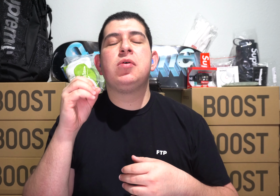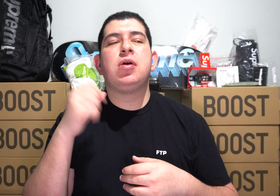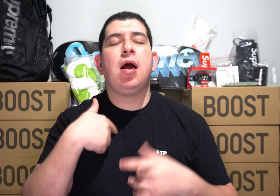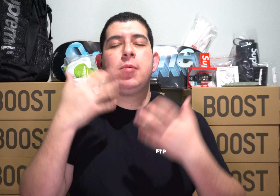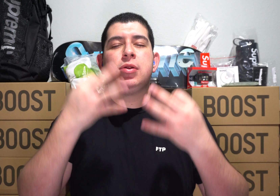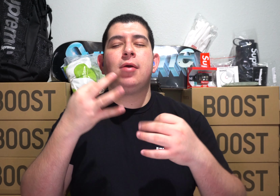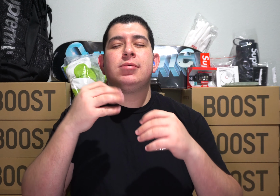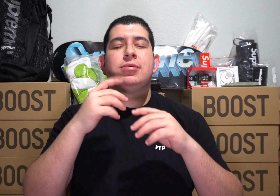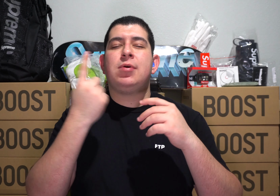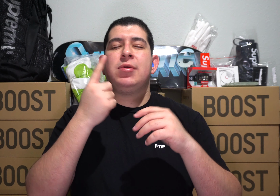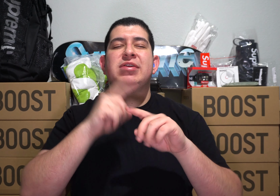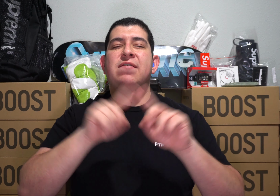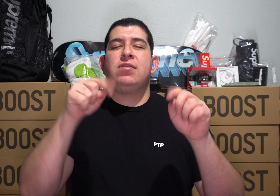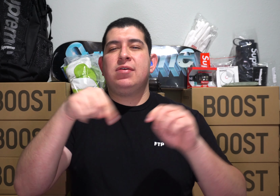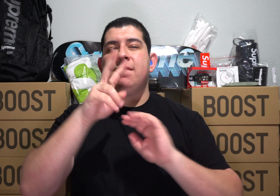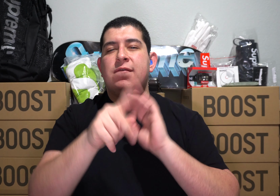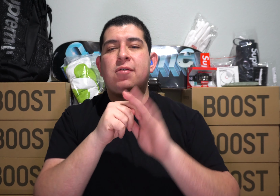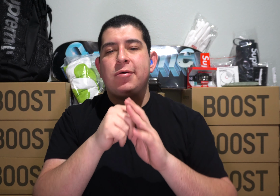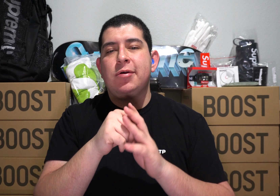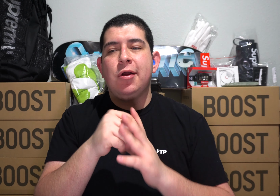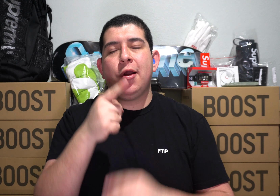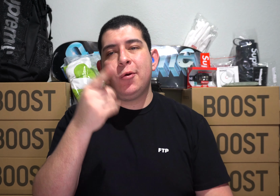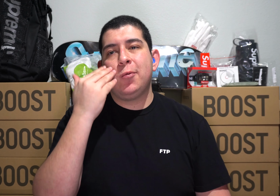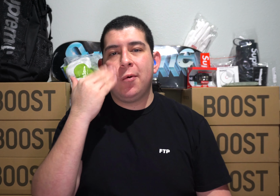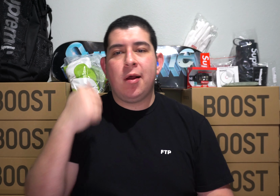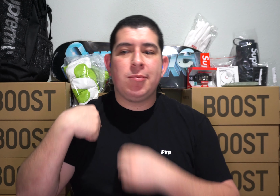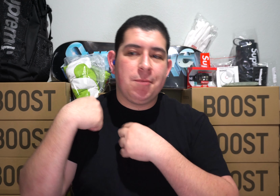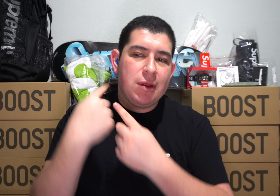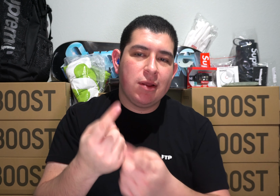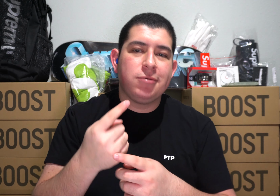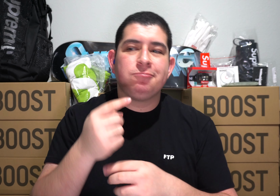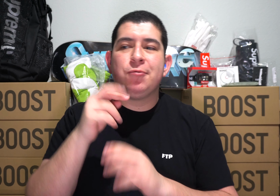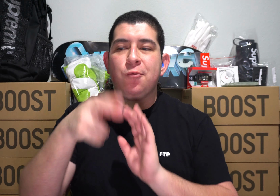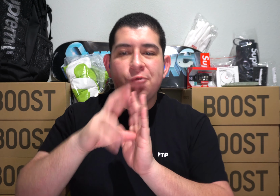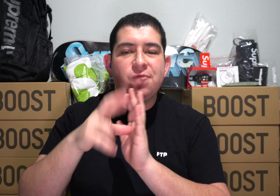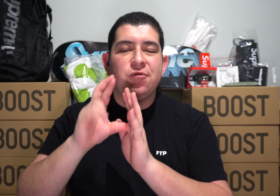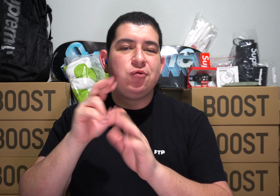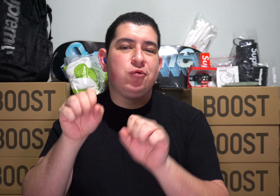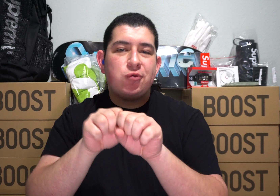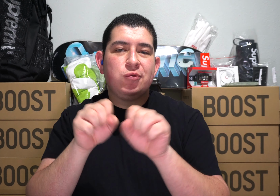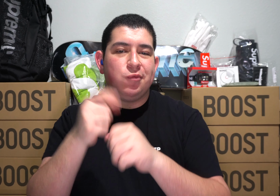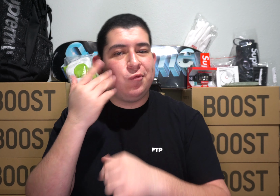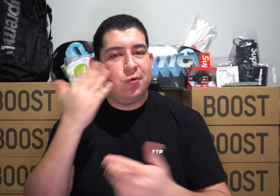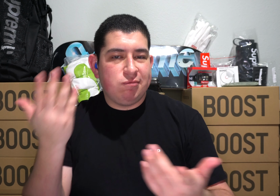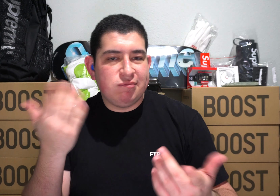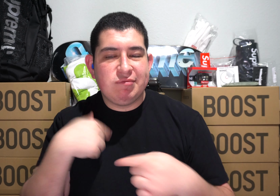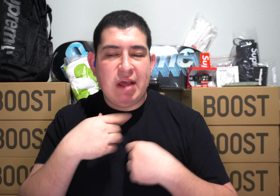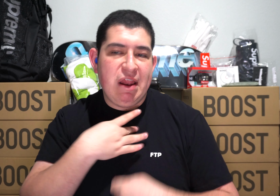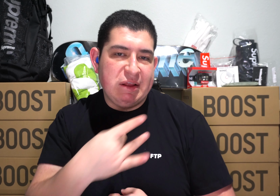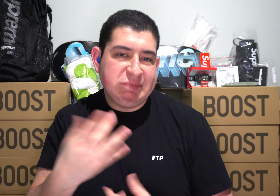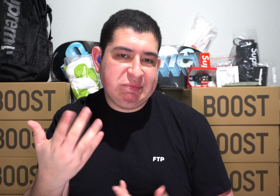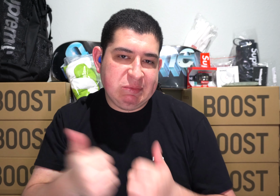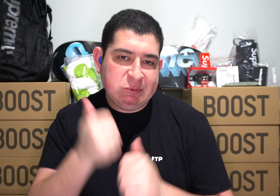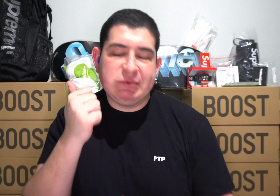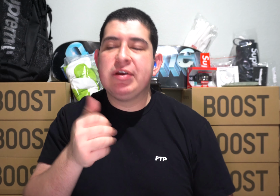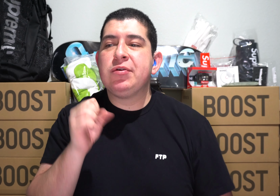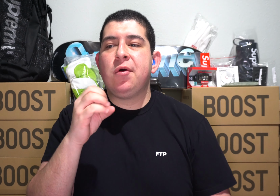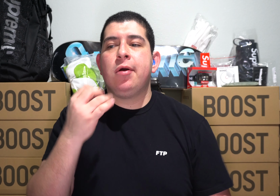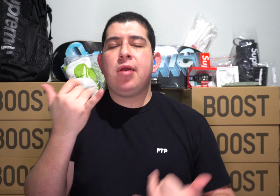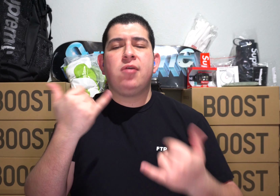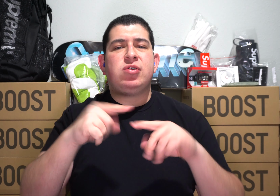So I have decided that I wanted to film this video like something different than we are usually review the sneaker all time.